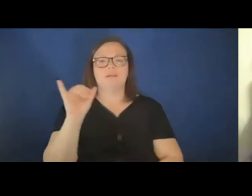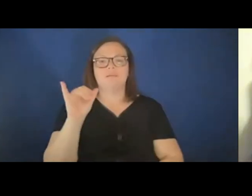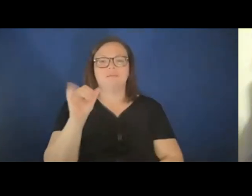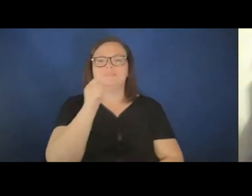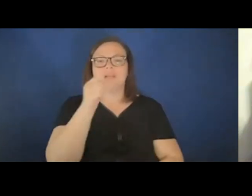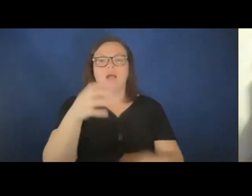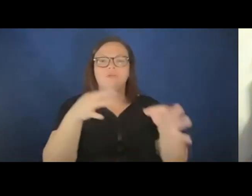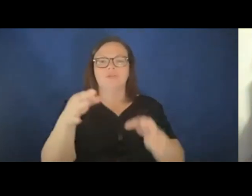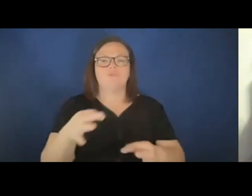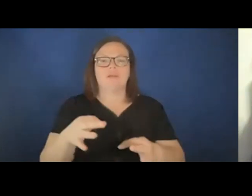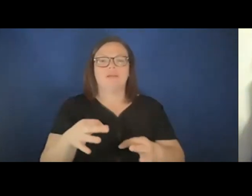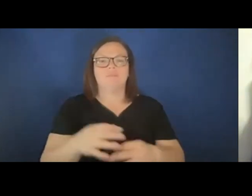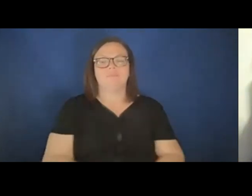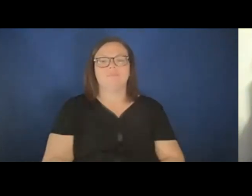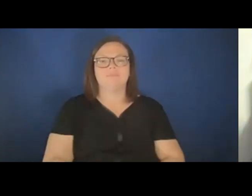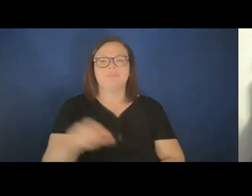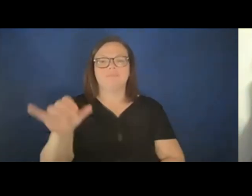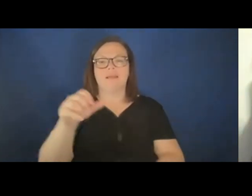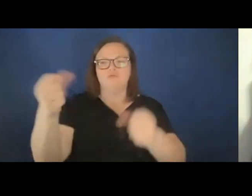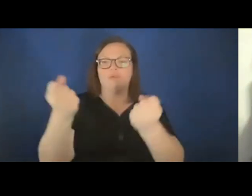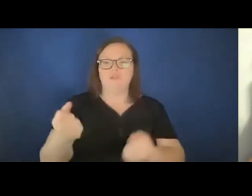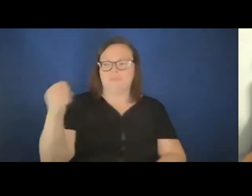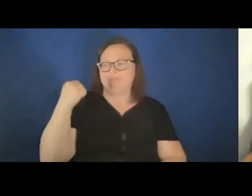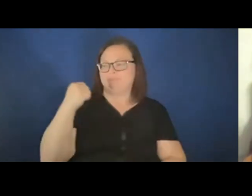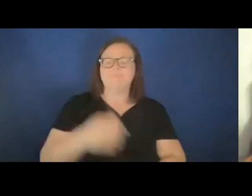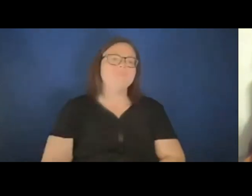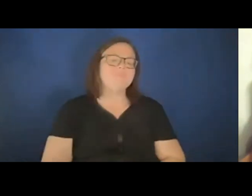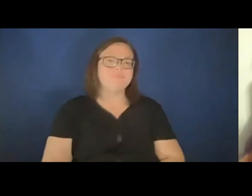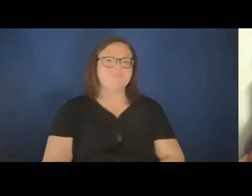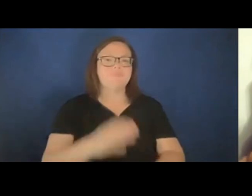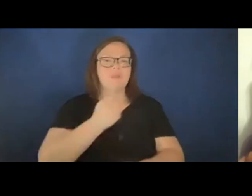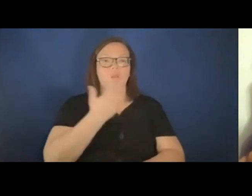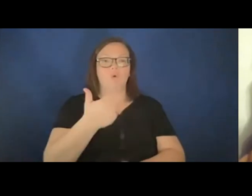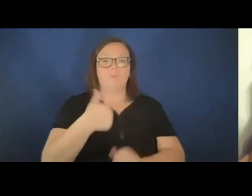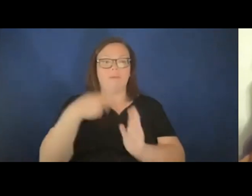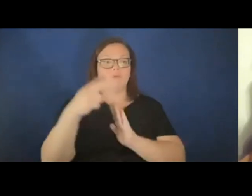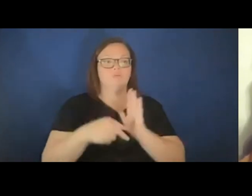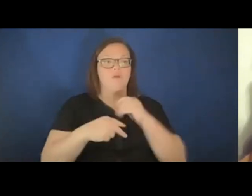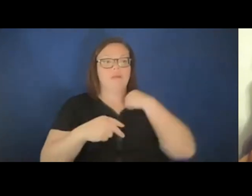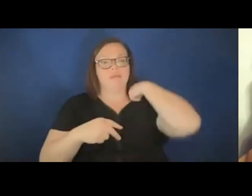at this angle, it's my dresser behind me. So the poem I'm going to read is a prose poem